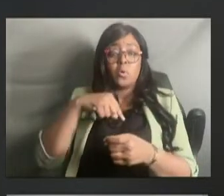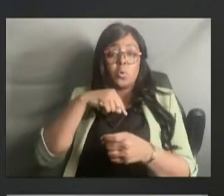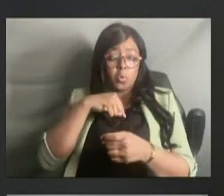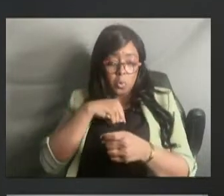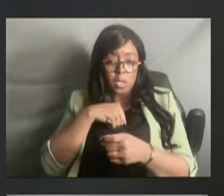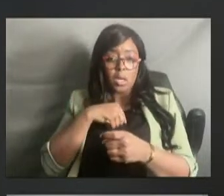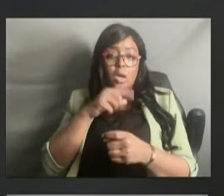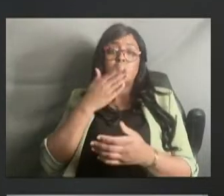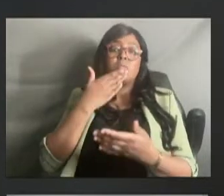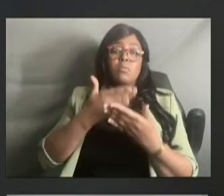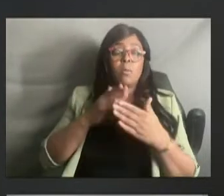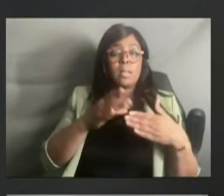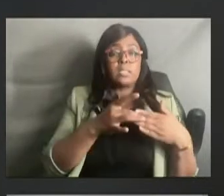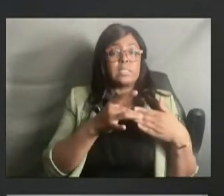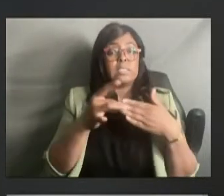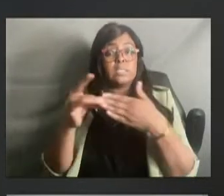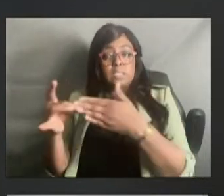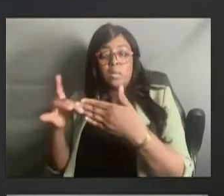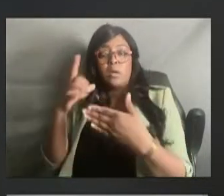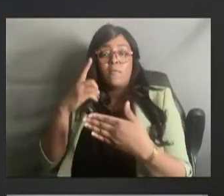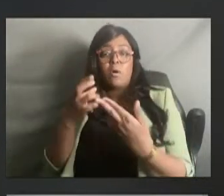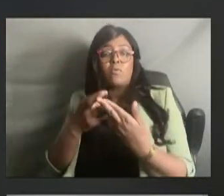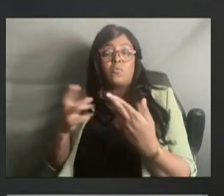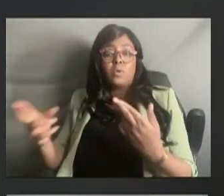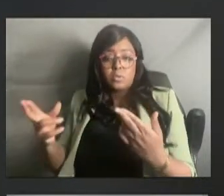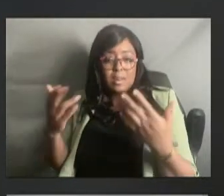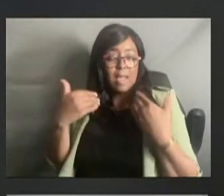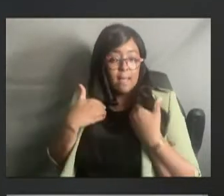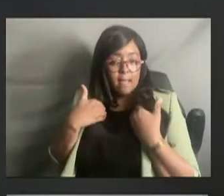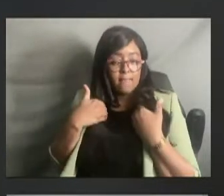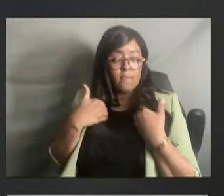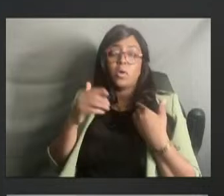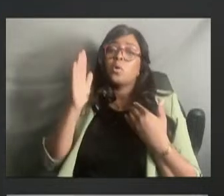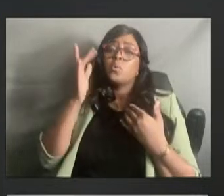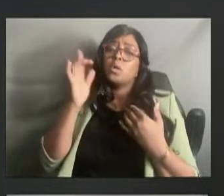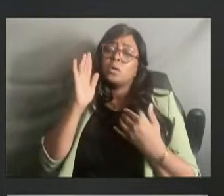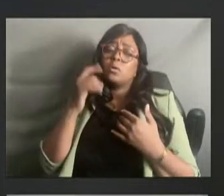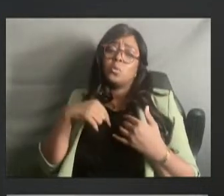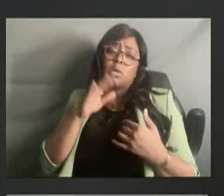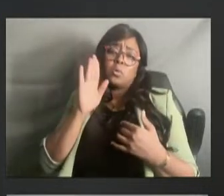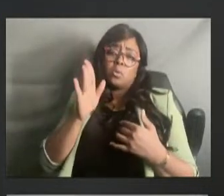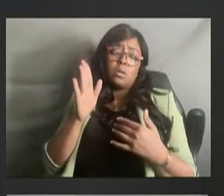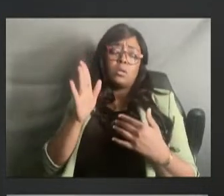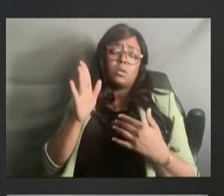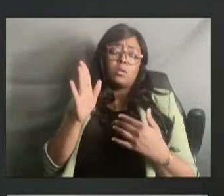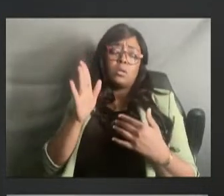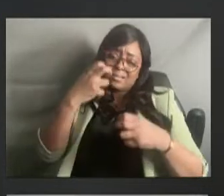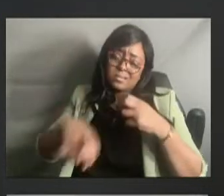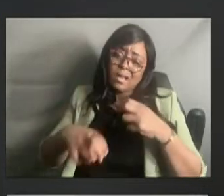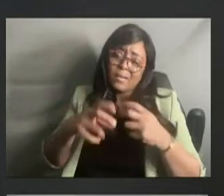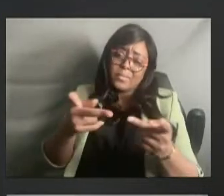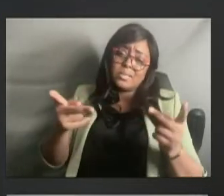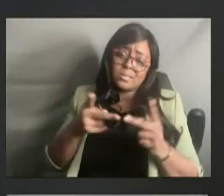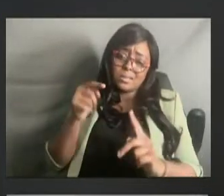internal controls in which we are good stewards of our